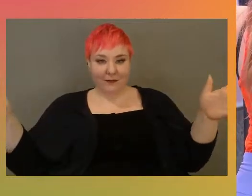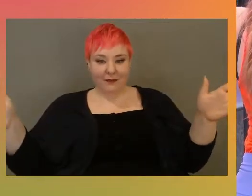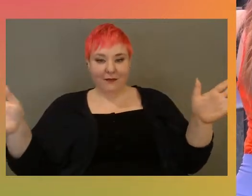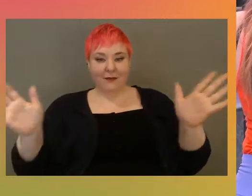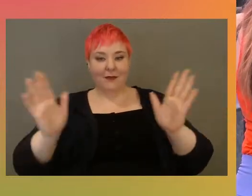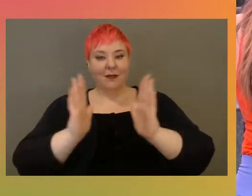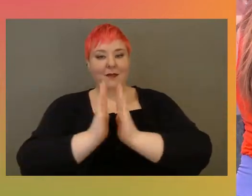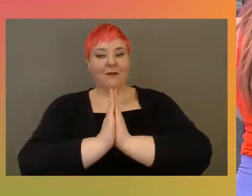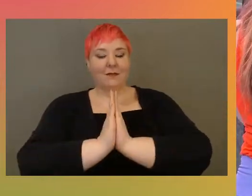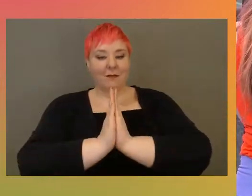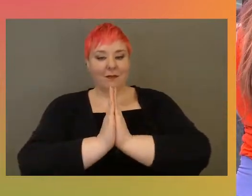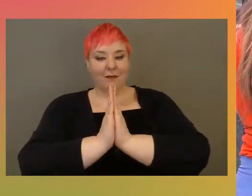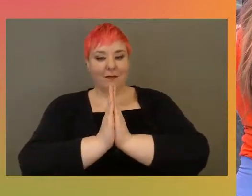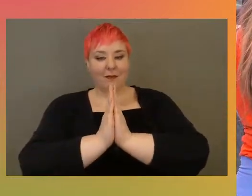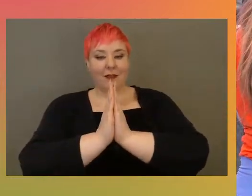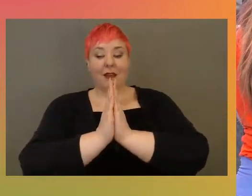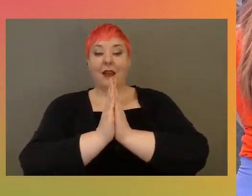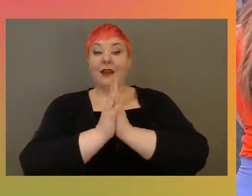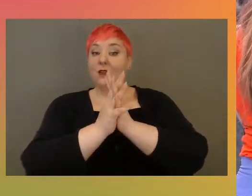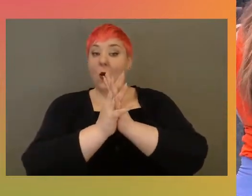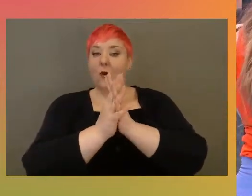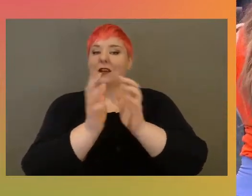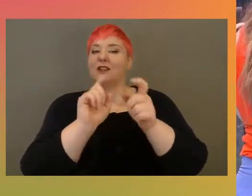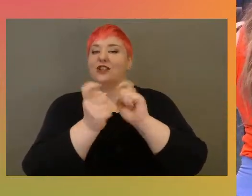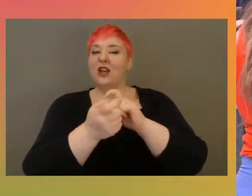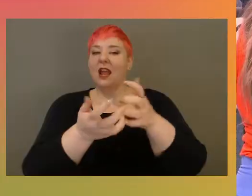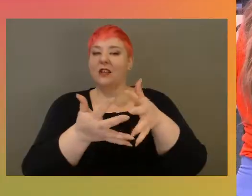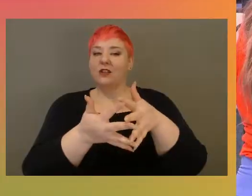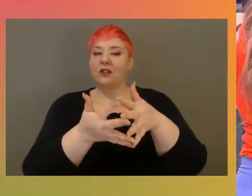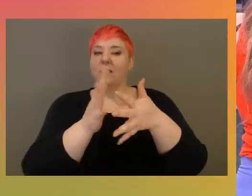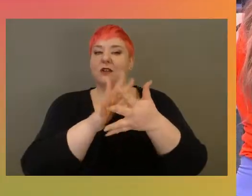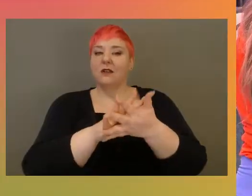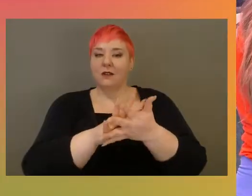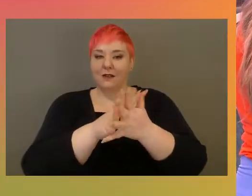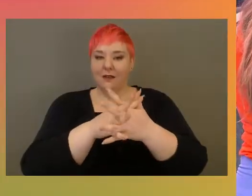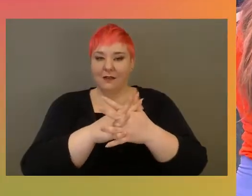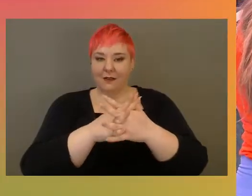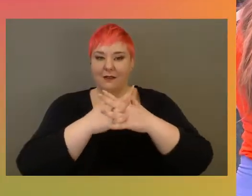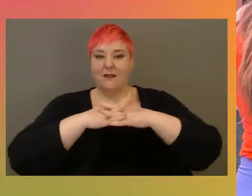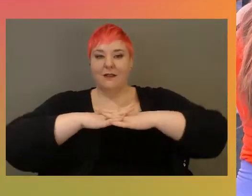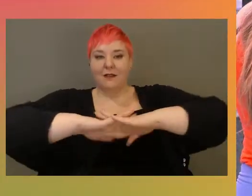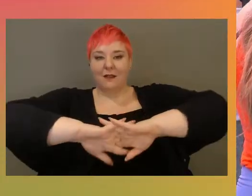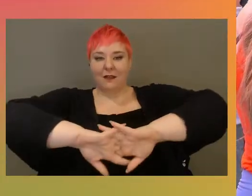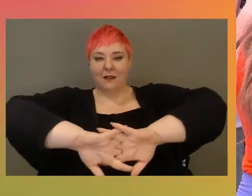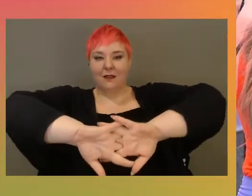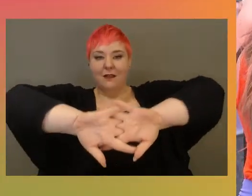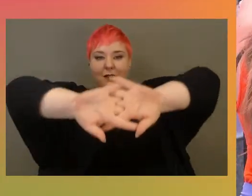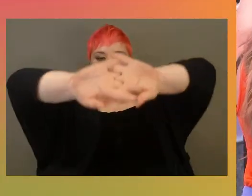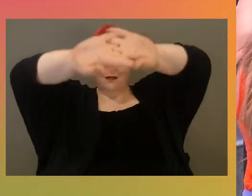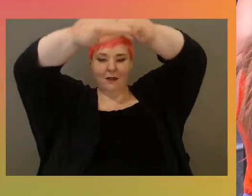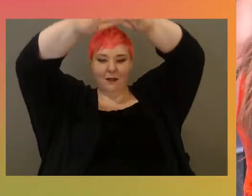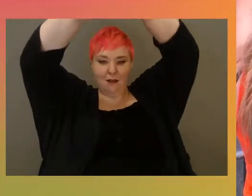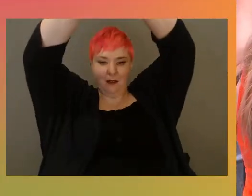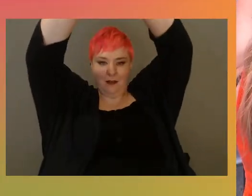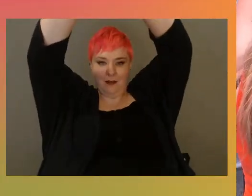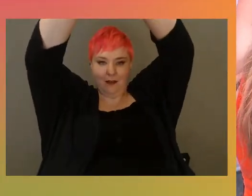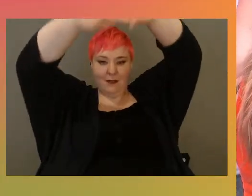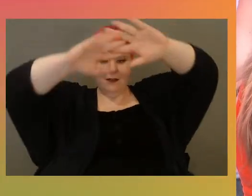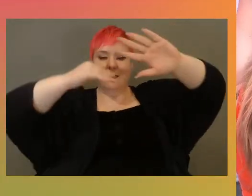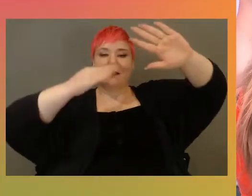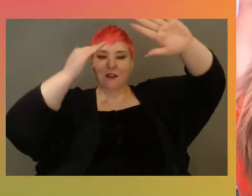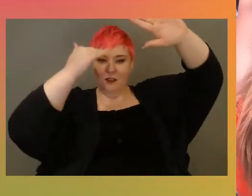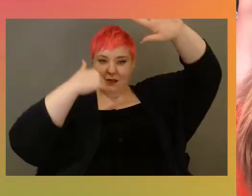COME BACK TO CENTER. REACH YOUR